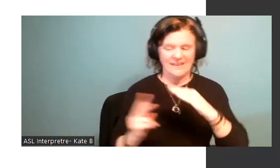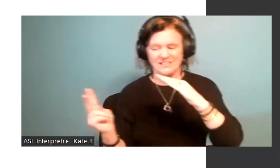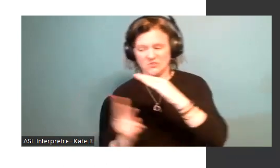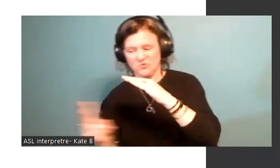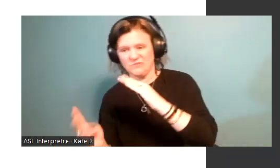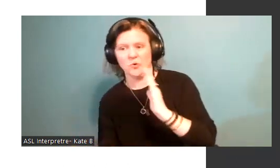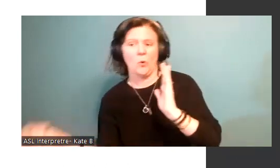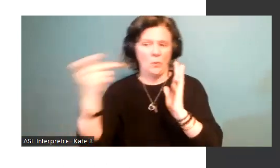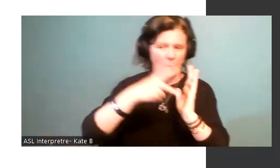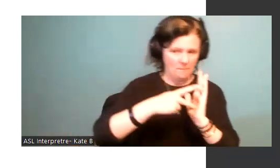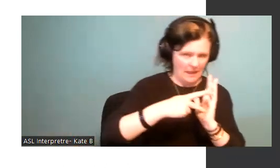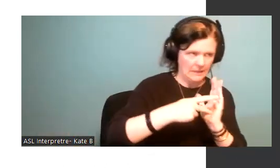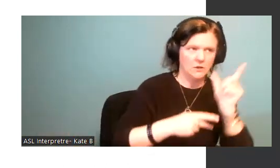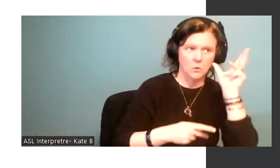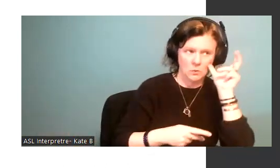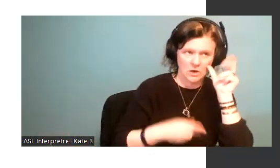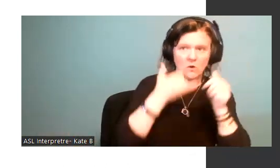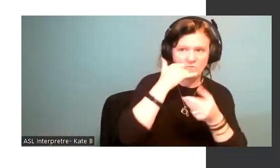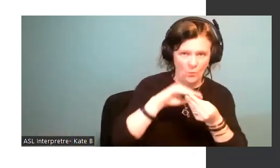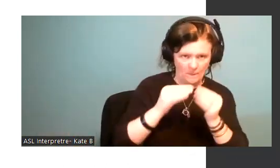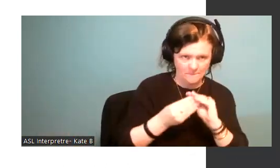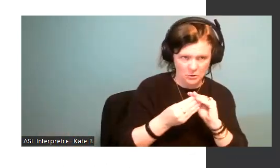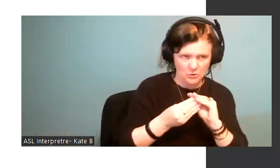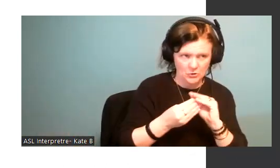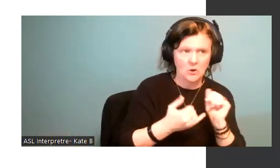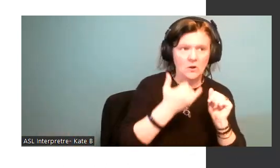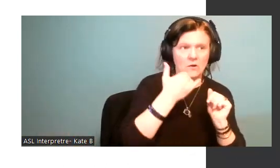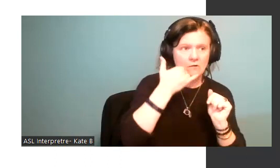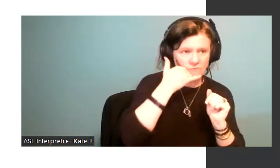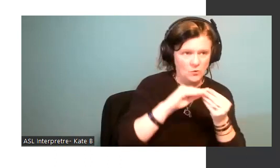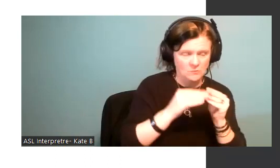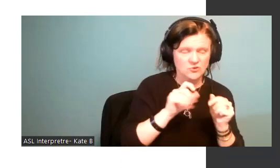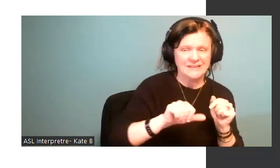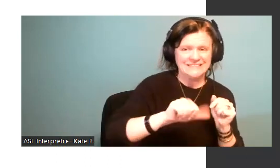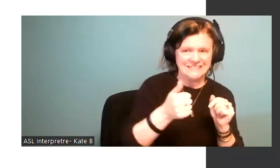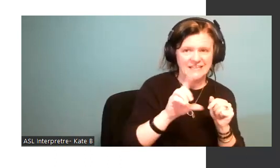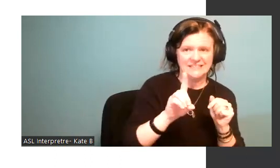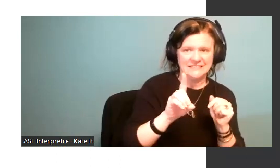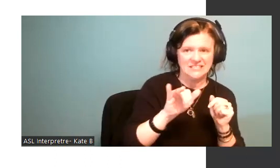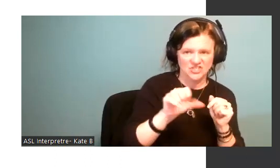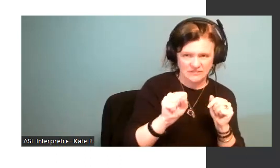described by on, so that error message gets associated with that, so a screen reader will go